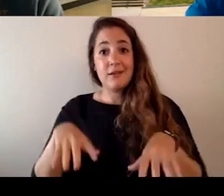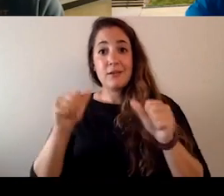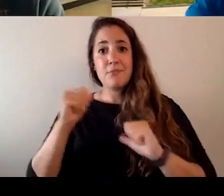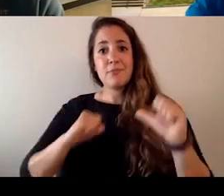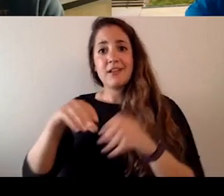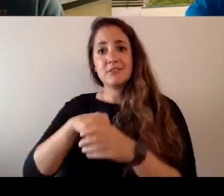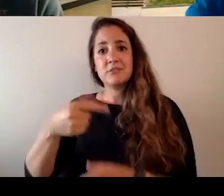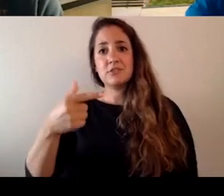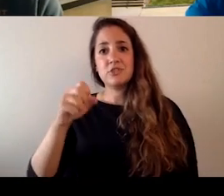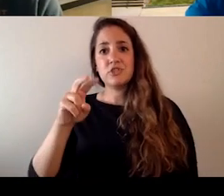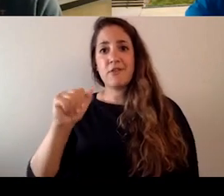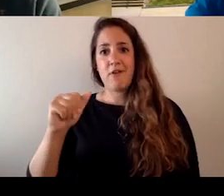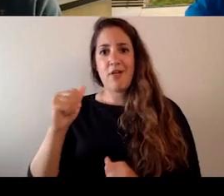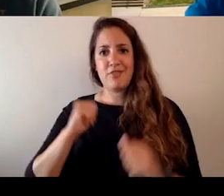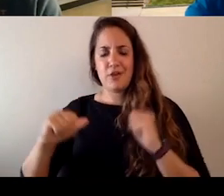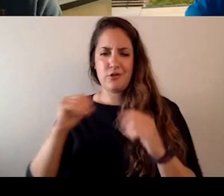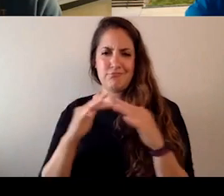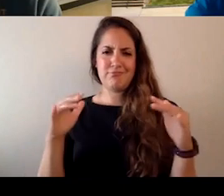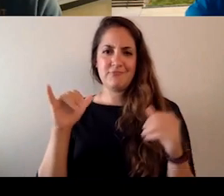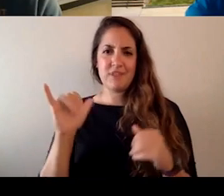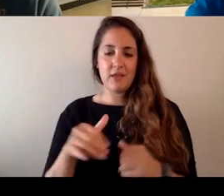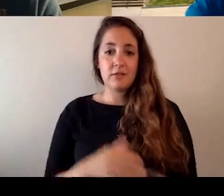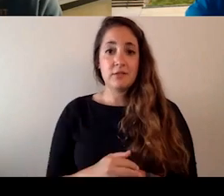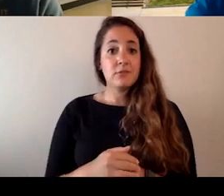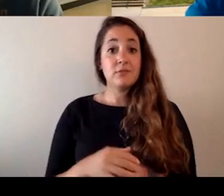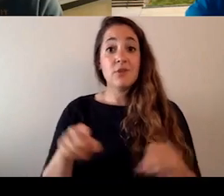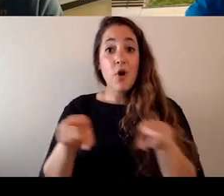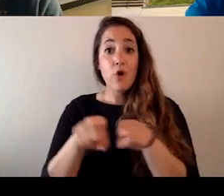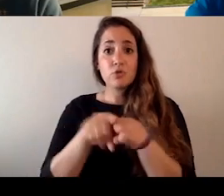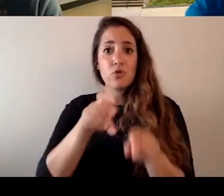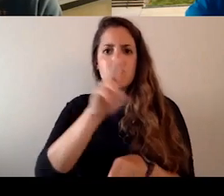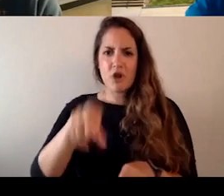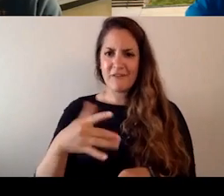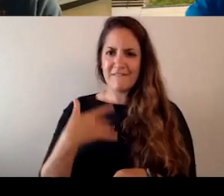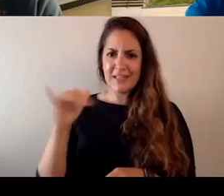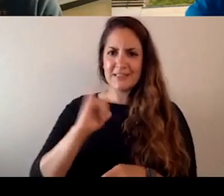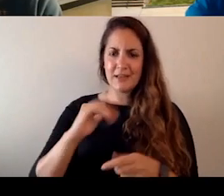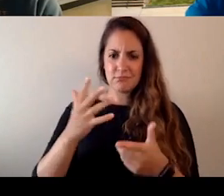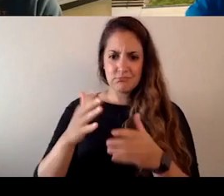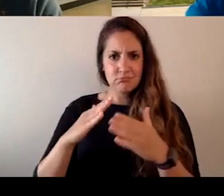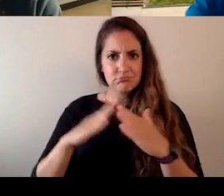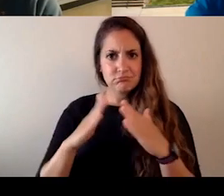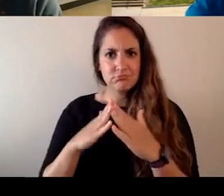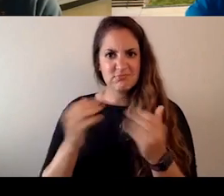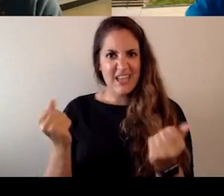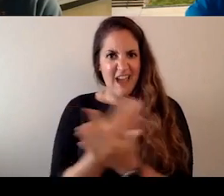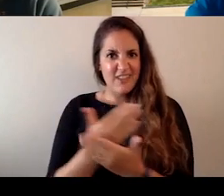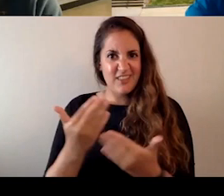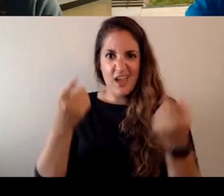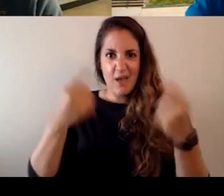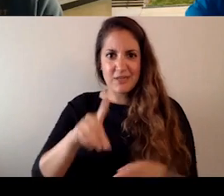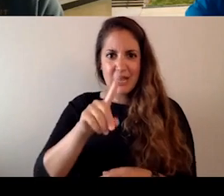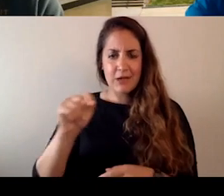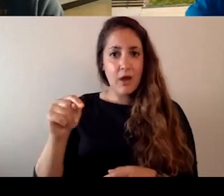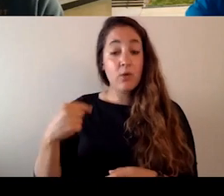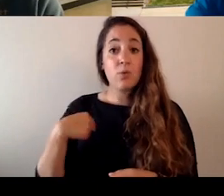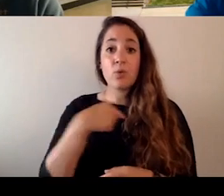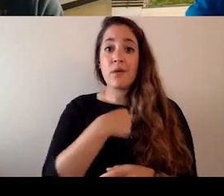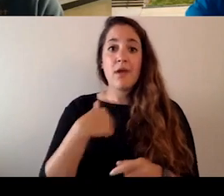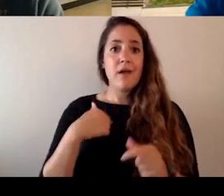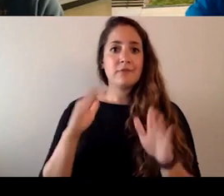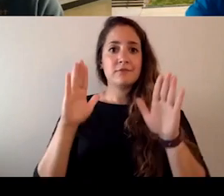And also I like that it's very communal. So everything is downtown. We have a fantastic, fantastic. I'd be remiss if I didn't give this a plug.